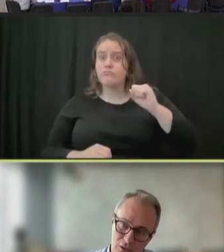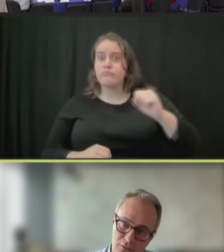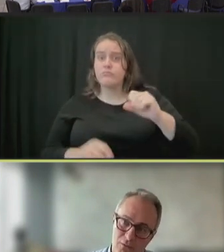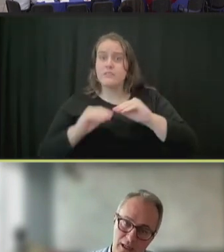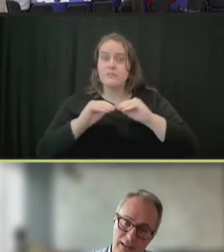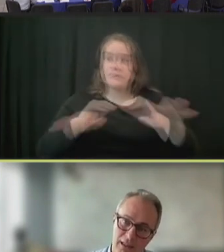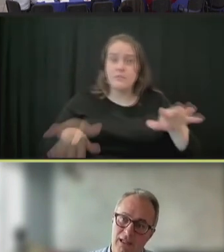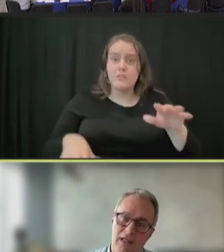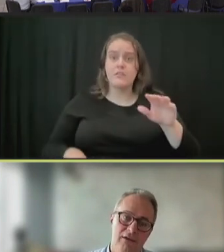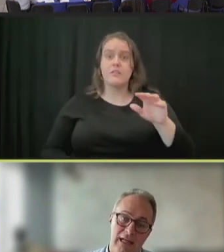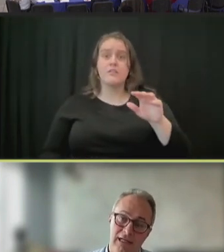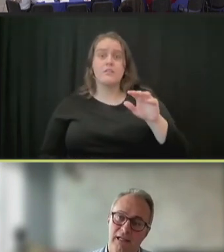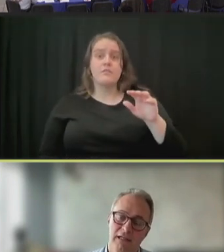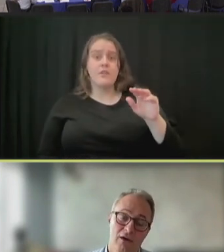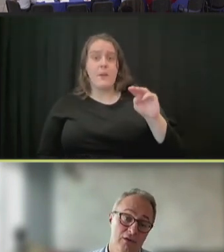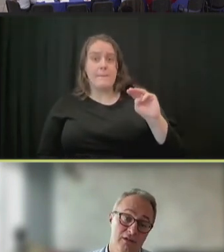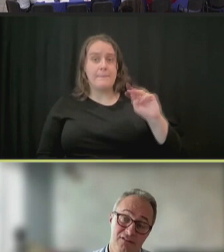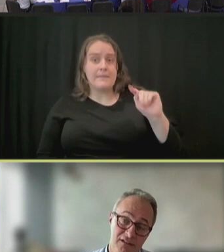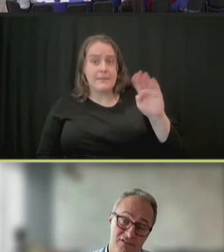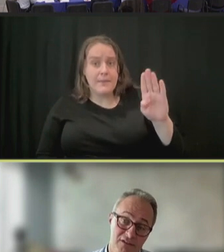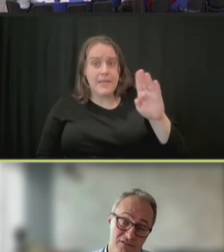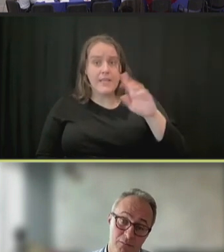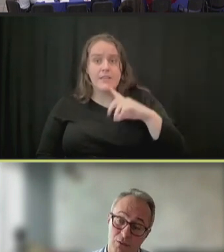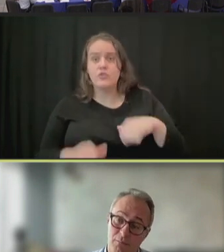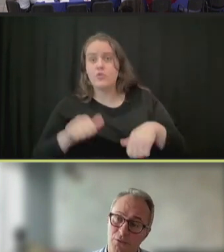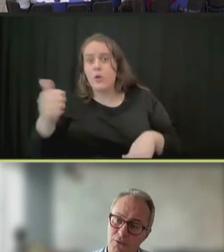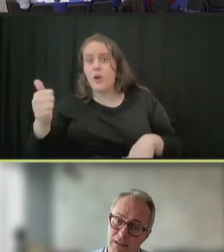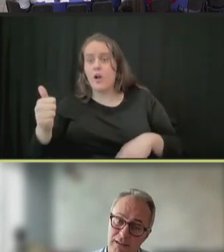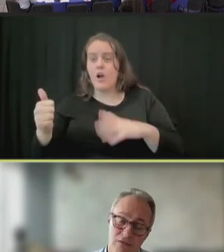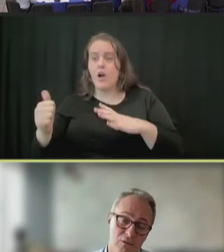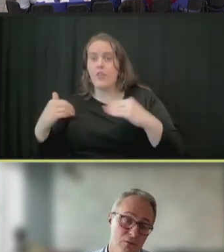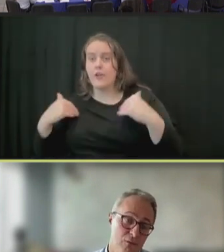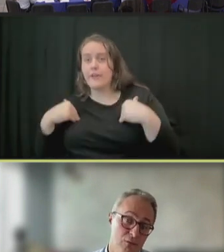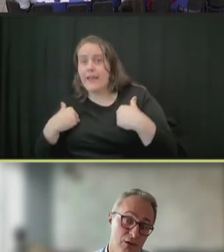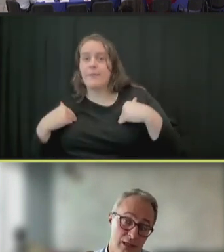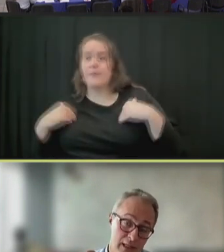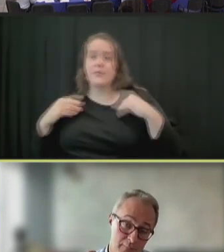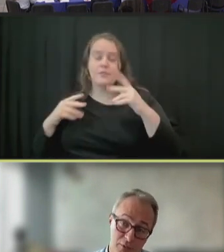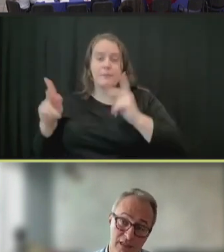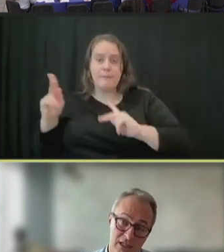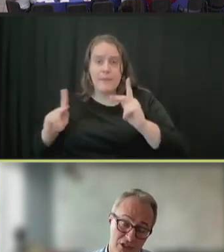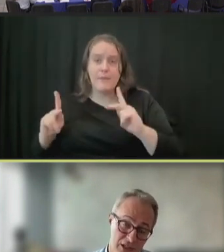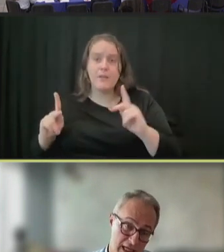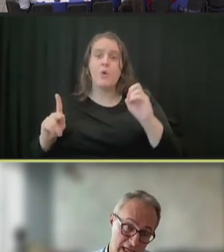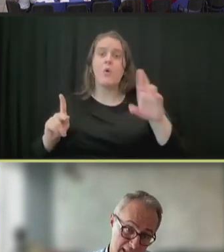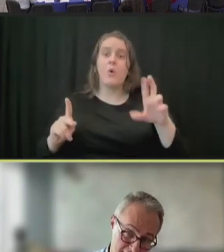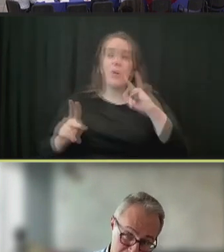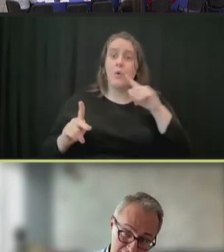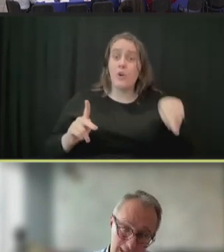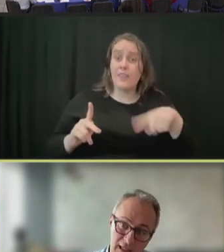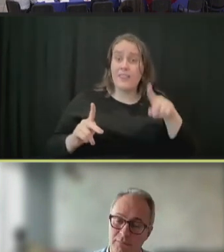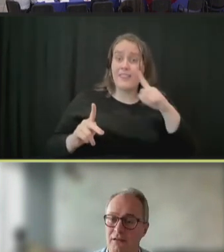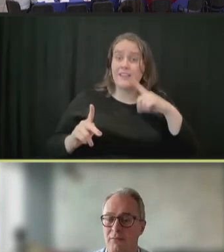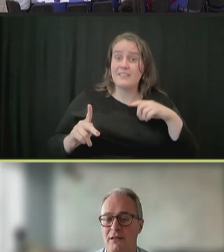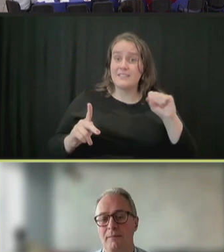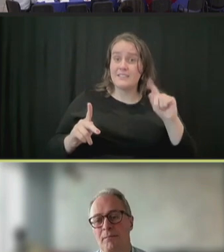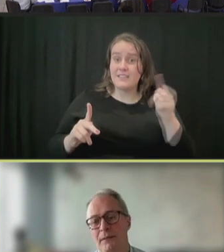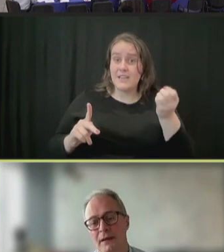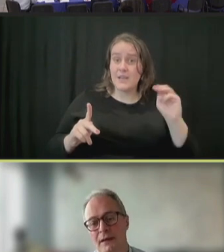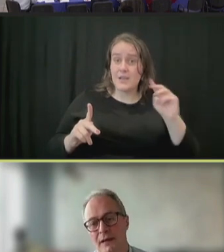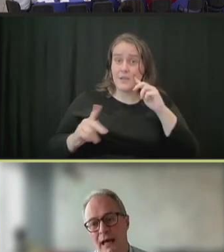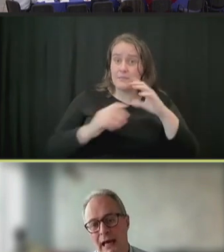other organ rather than are these T cells more important to -- in protection and killing Mtb.